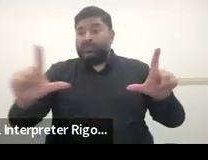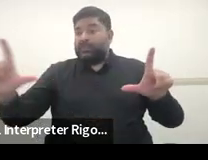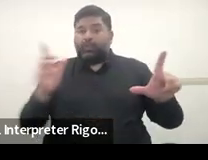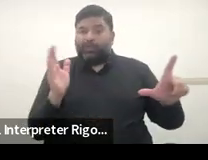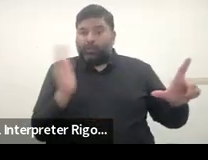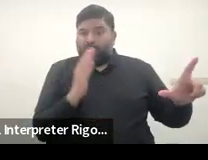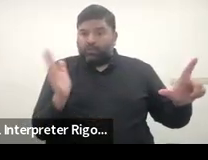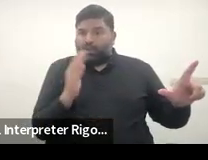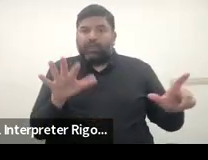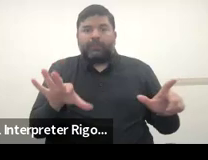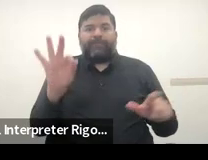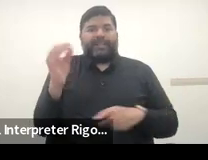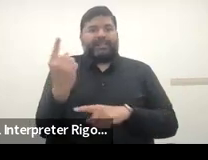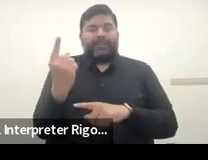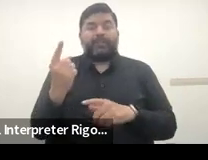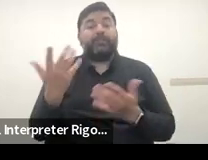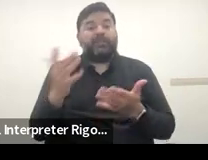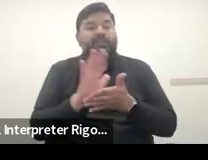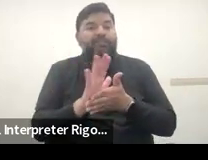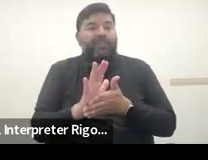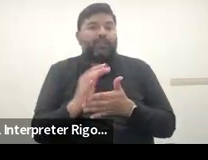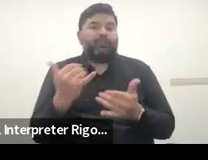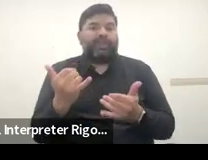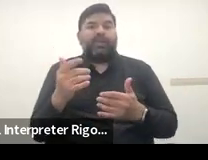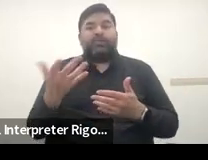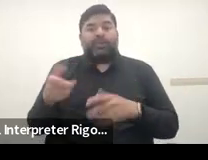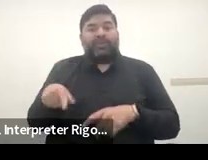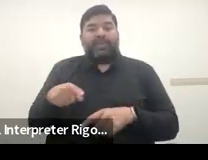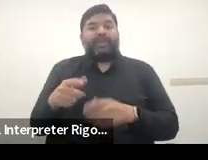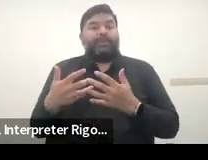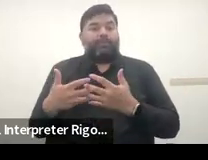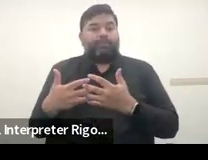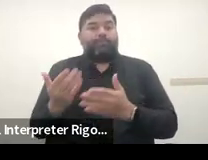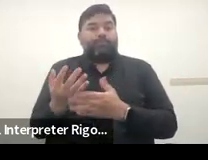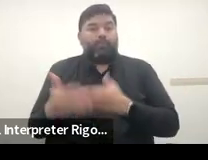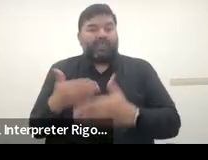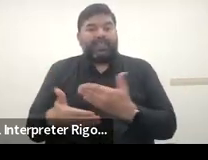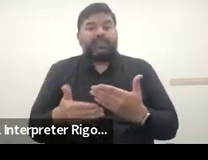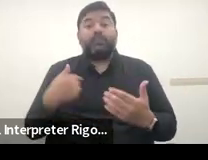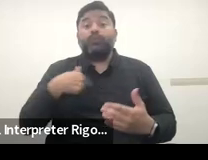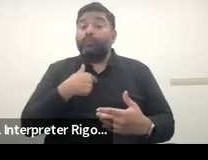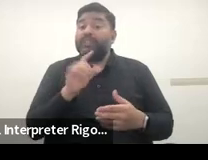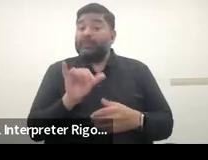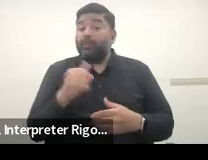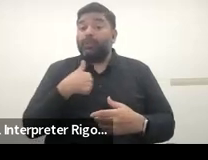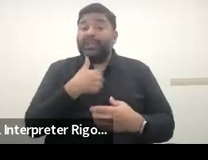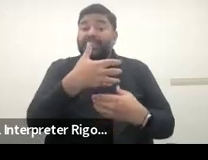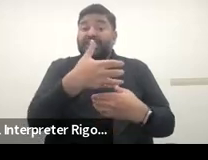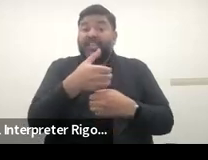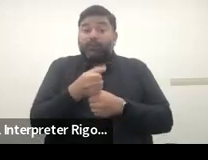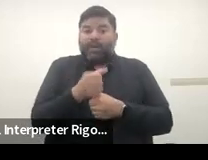videos are currently processed. Similarly, we could summarize that content. We can think